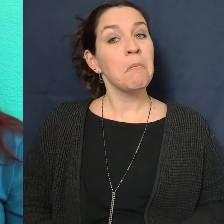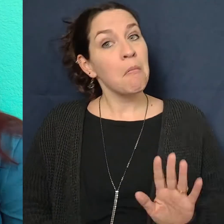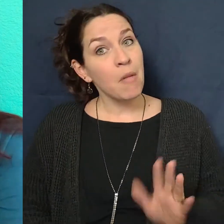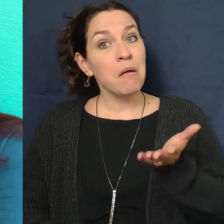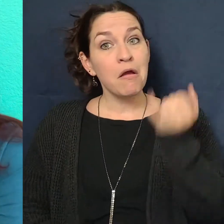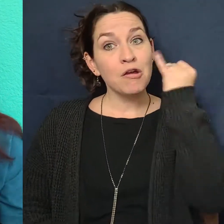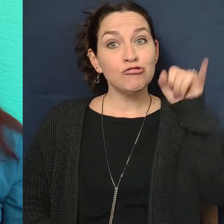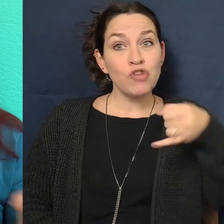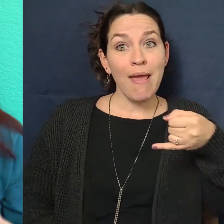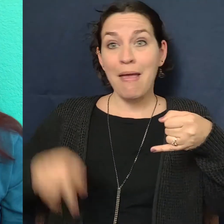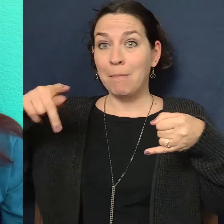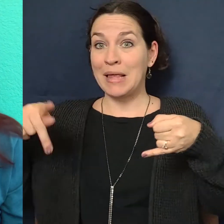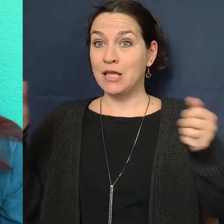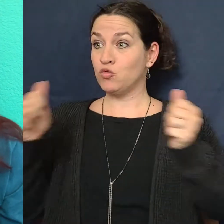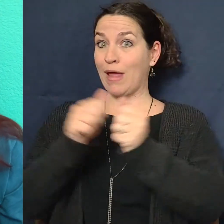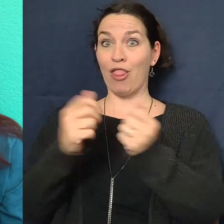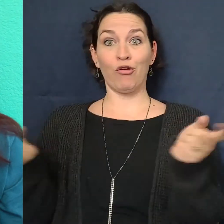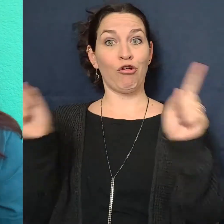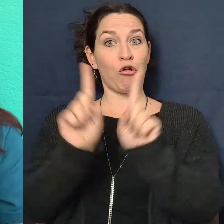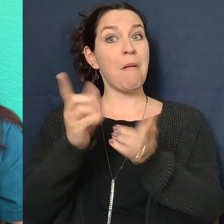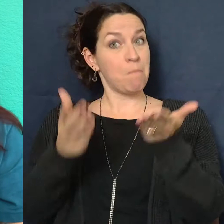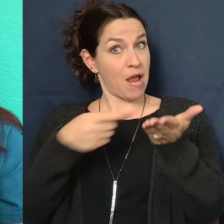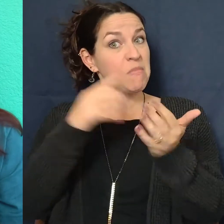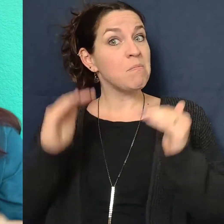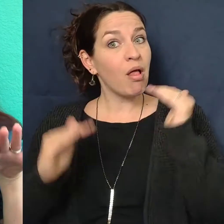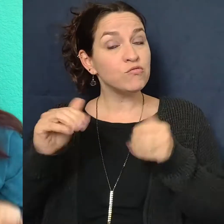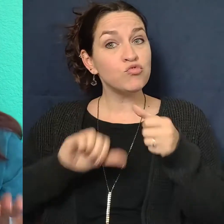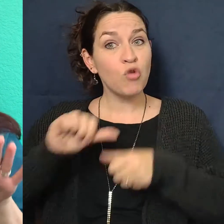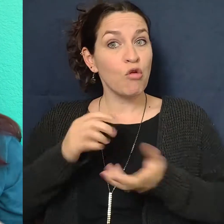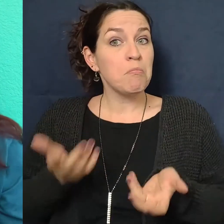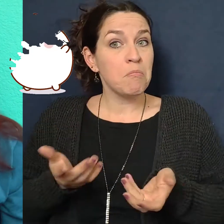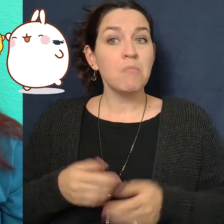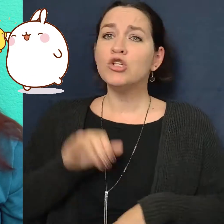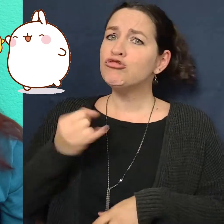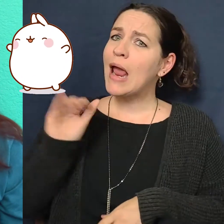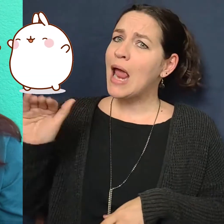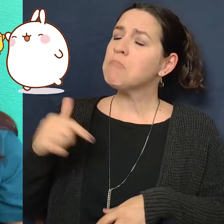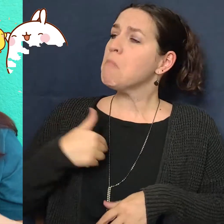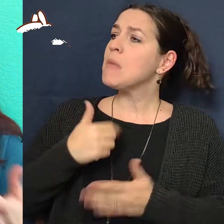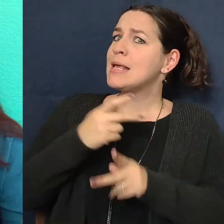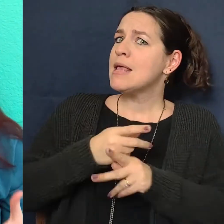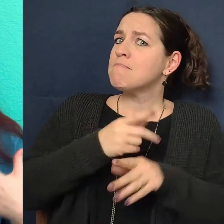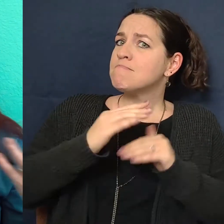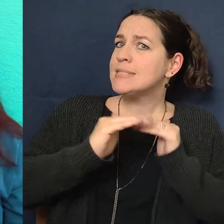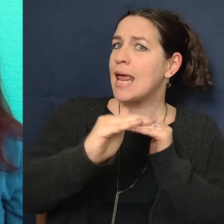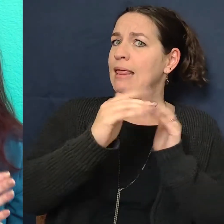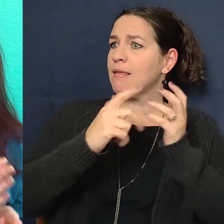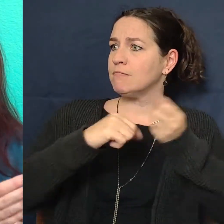life path. If you have a J and P together, it could be that those two balance each other out really nicely, that the J helps kind of keep things on track